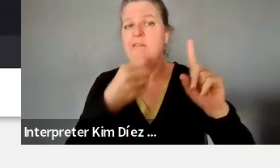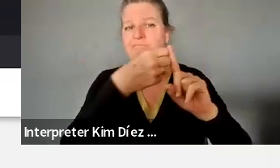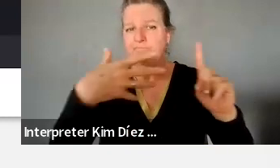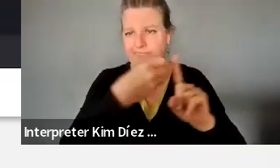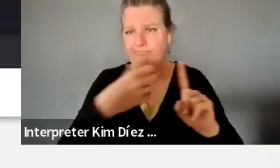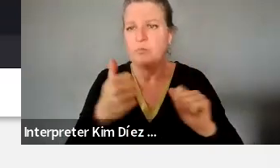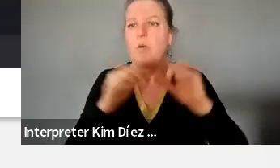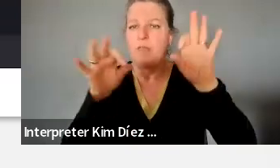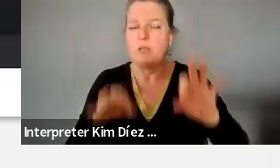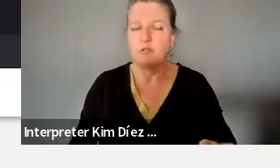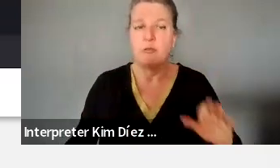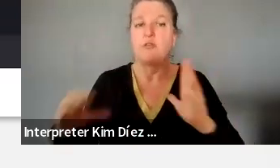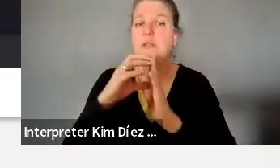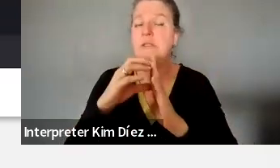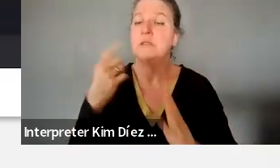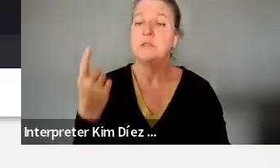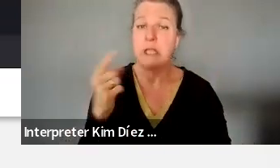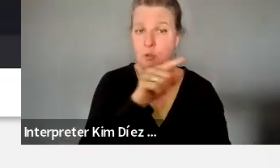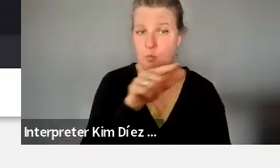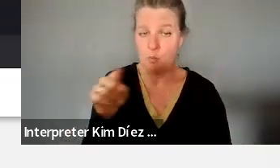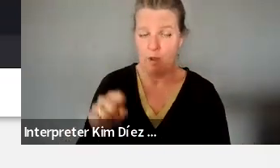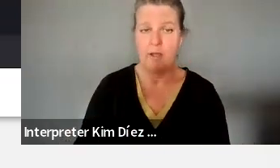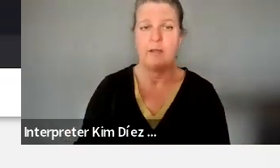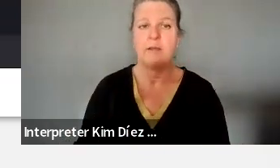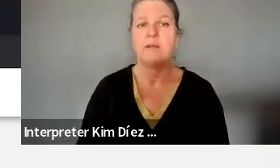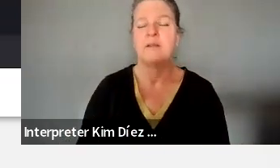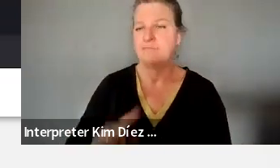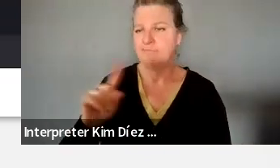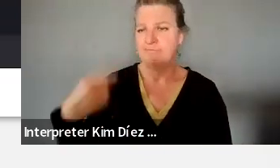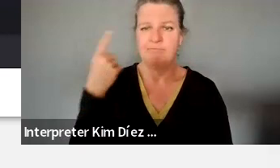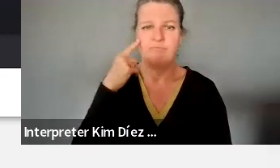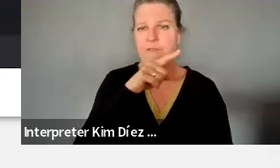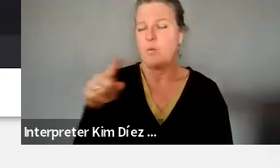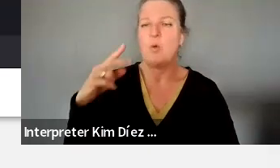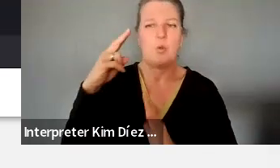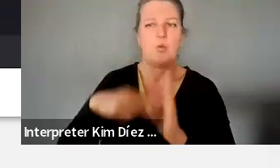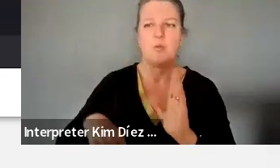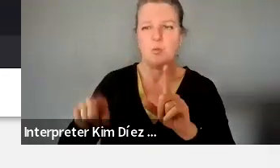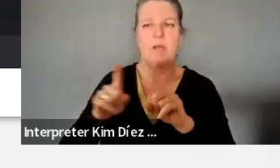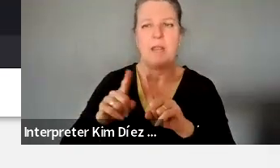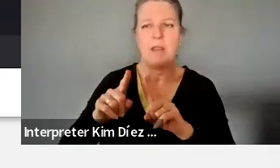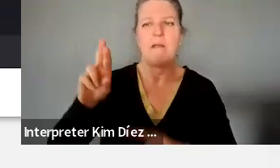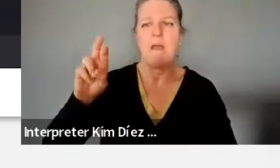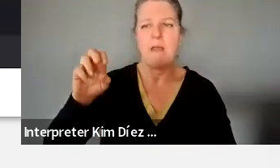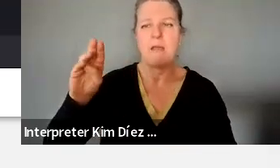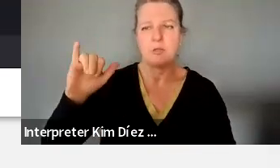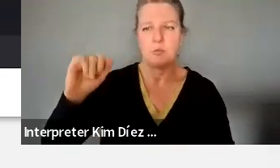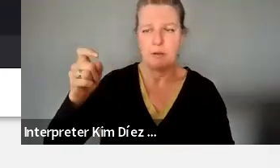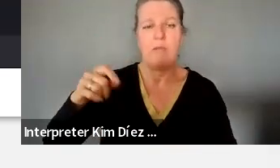Section one here is just for you to read as you remix this. They're instructions for you